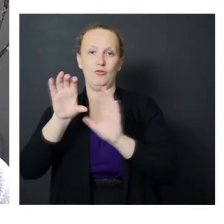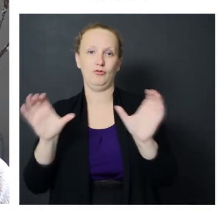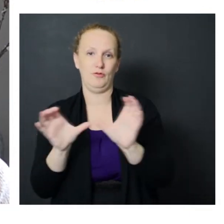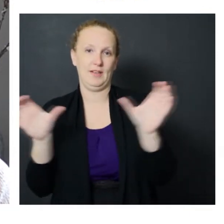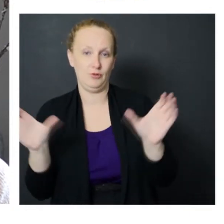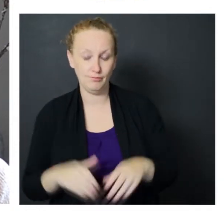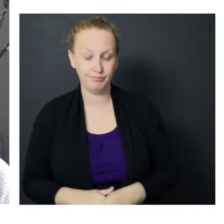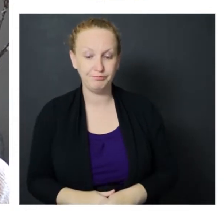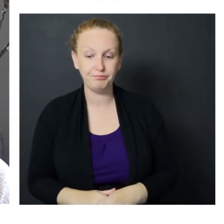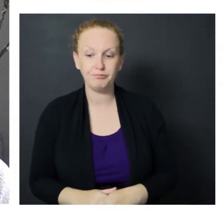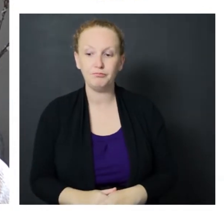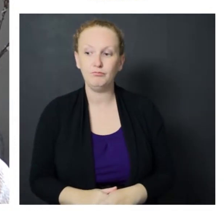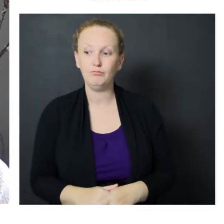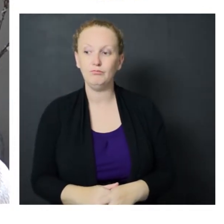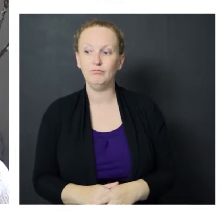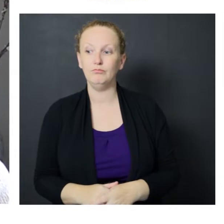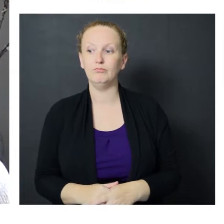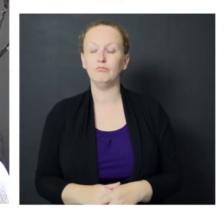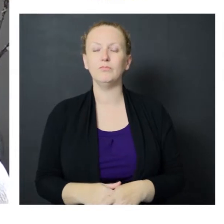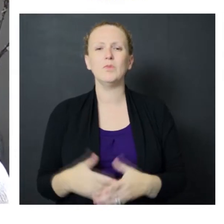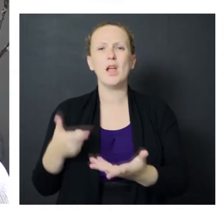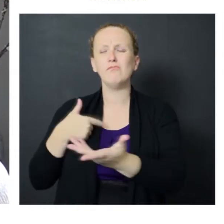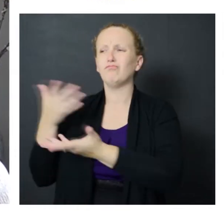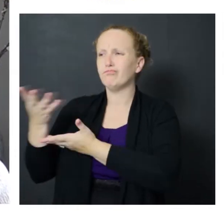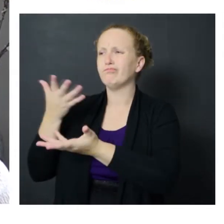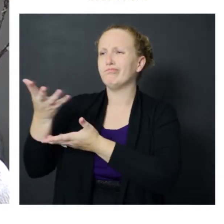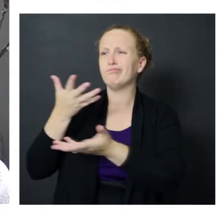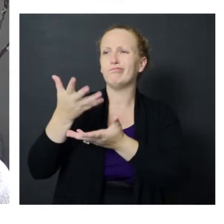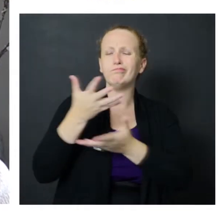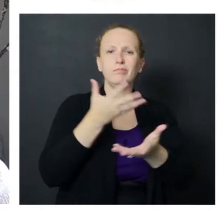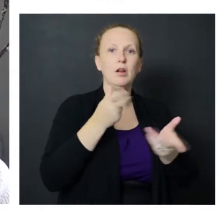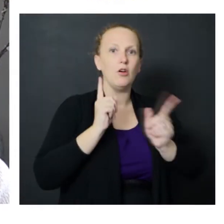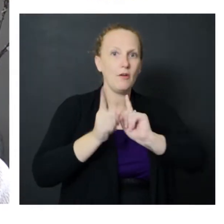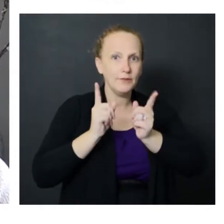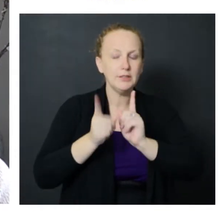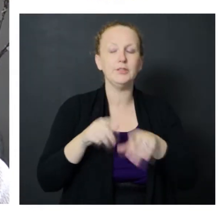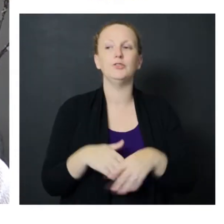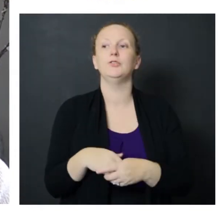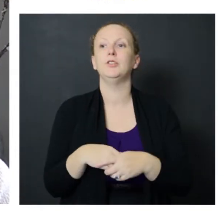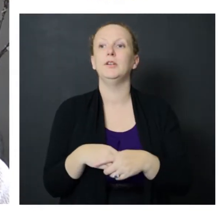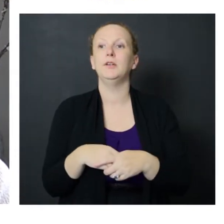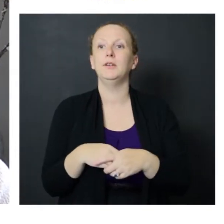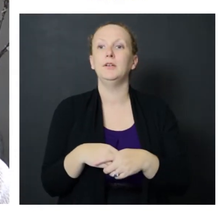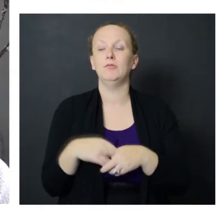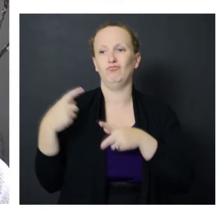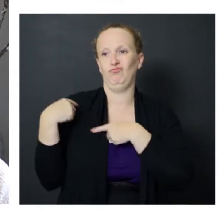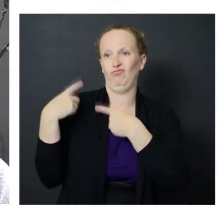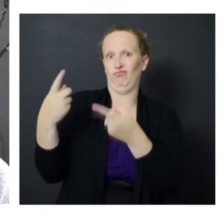ground up and what I notice personally through the conversations during this week's following the pandemic,